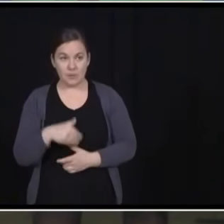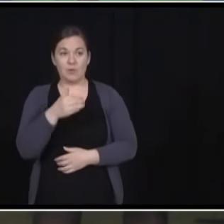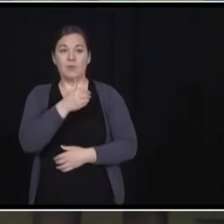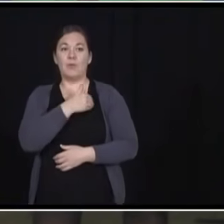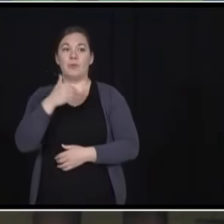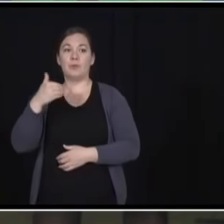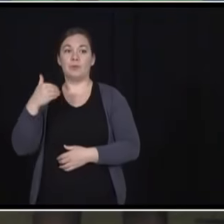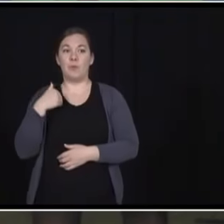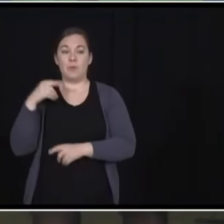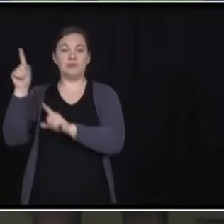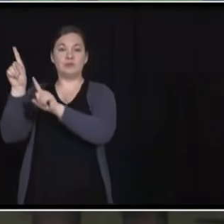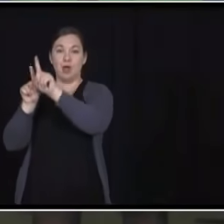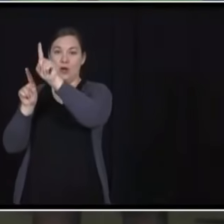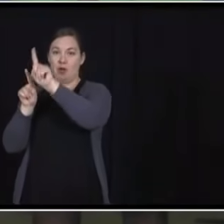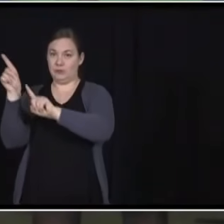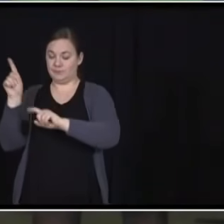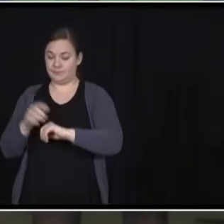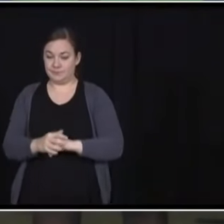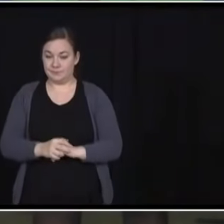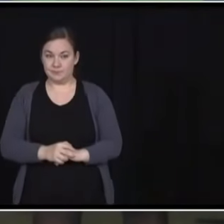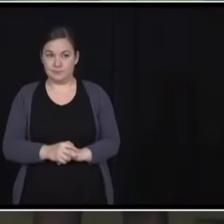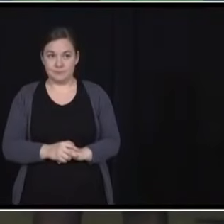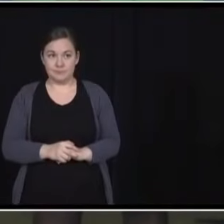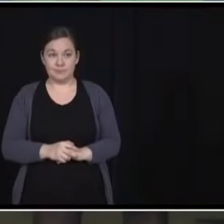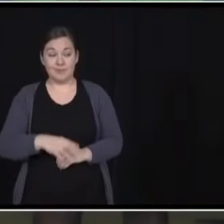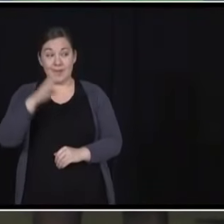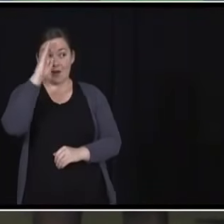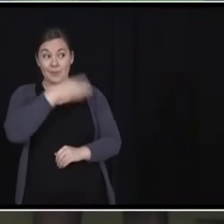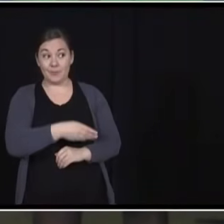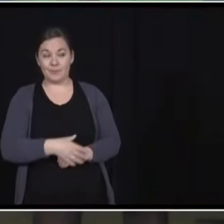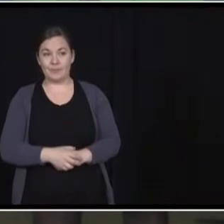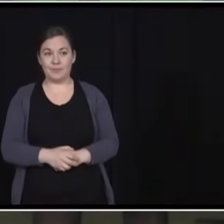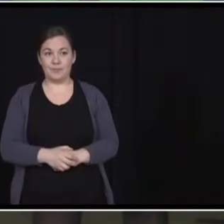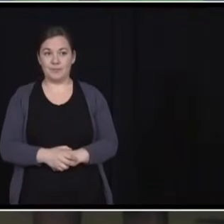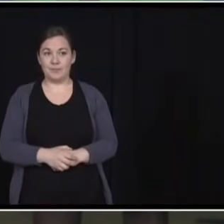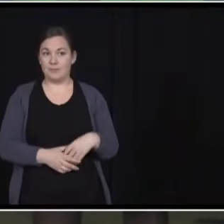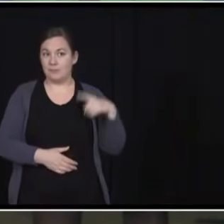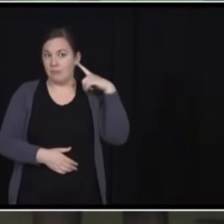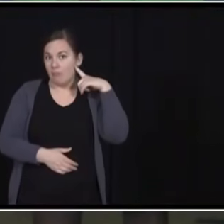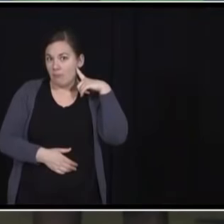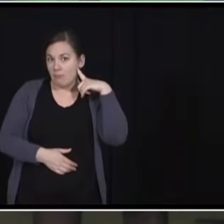Doctor and the rest of the team because they have brought us this far and